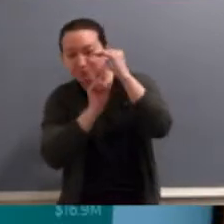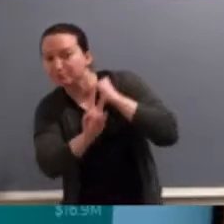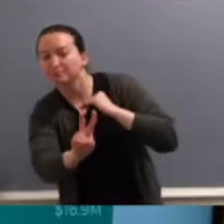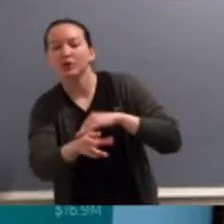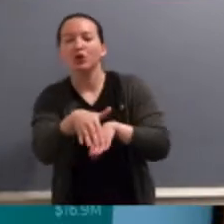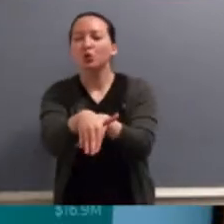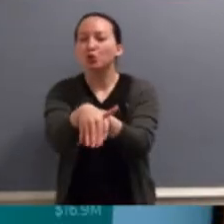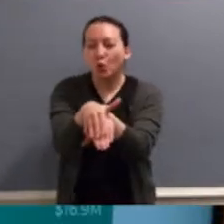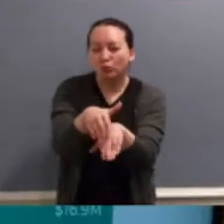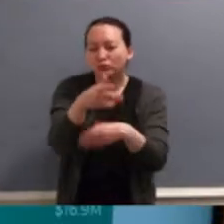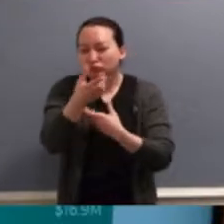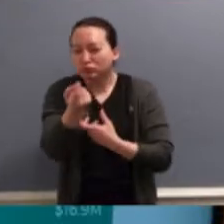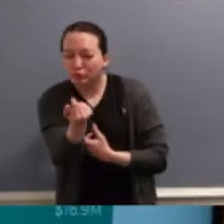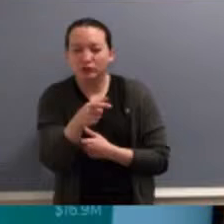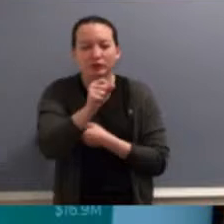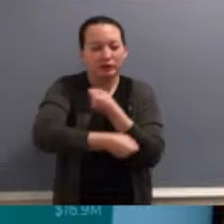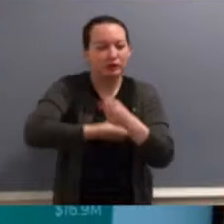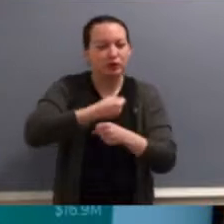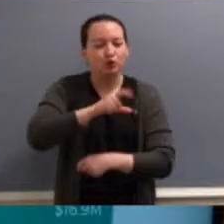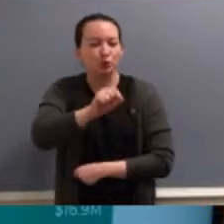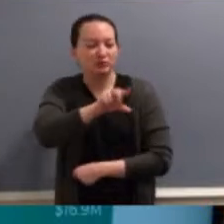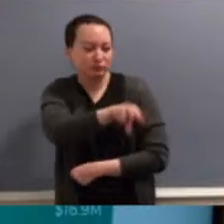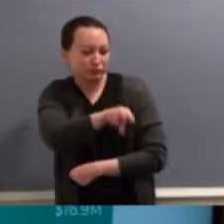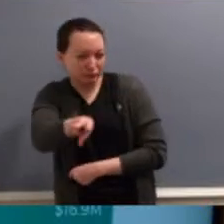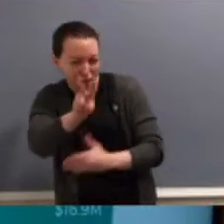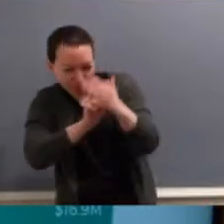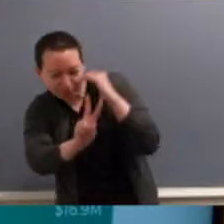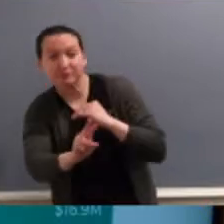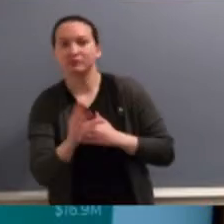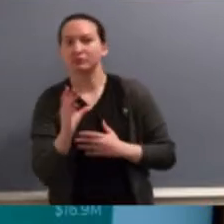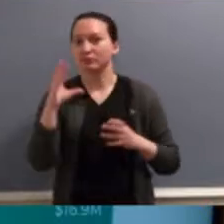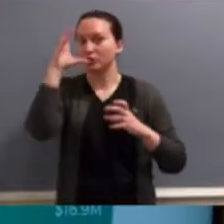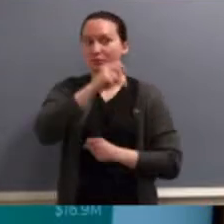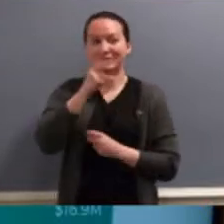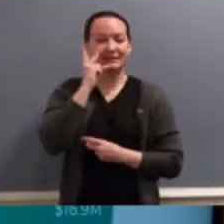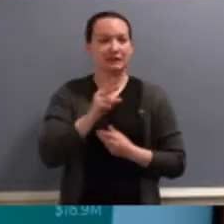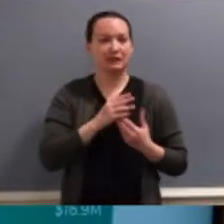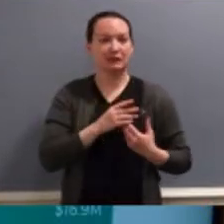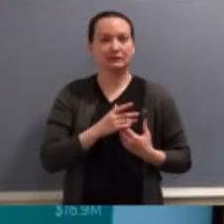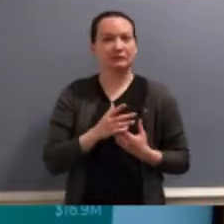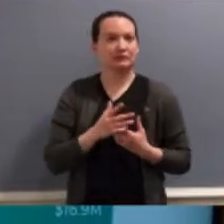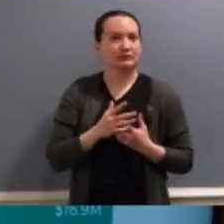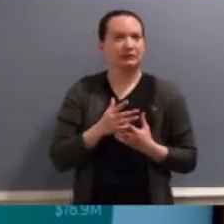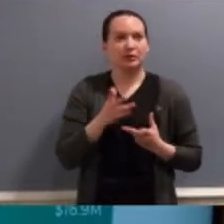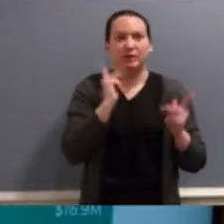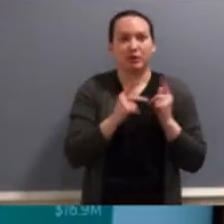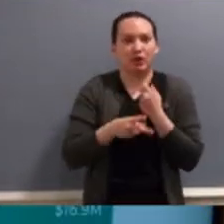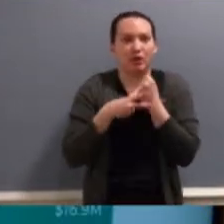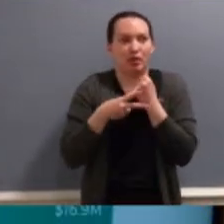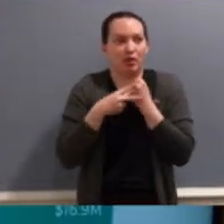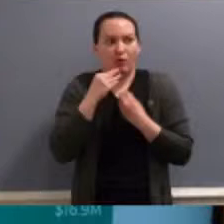down a bit in 2022 assuming that we have seen some pent up demand and and a very very strong